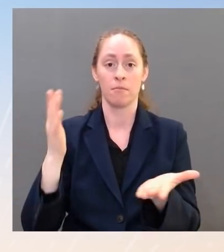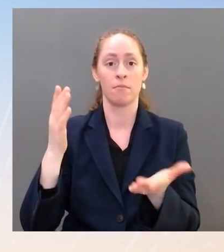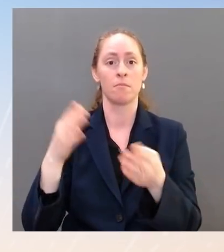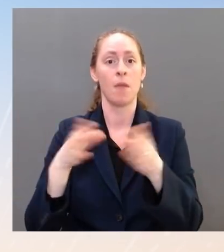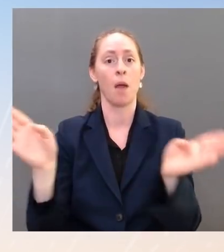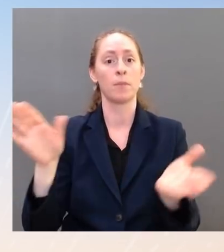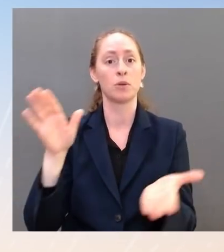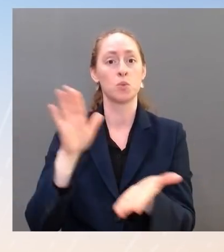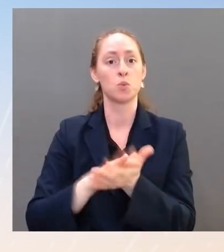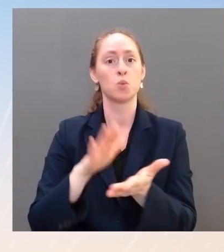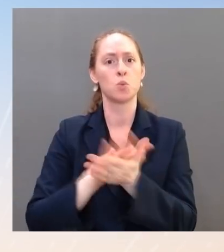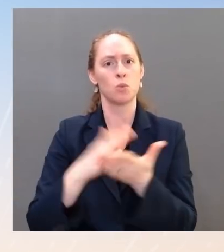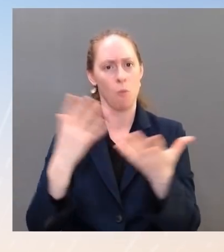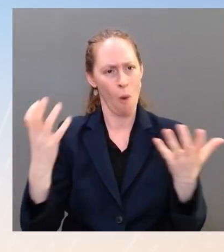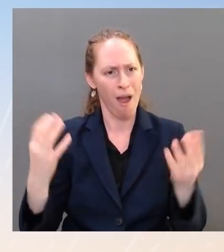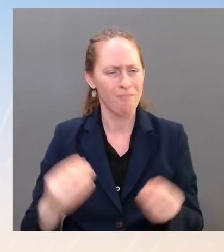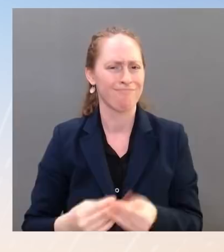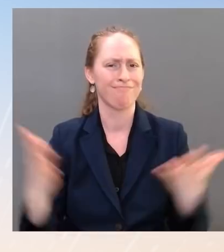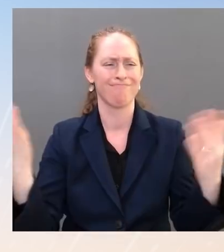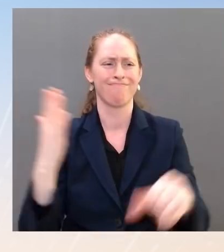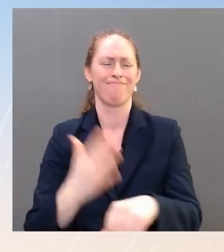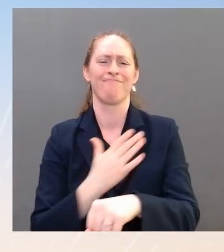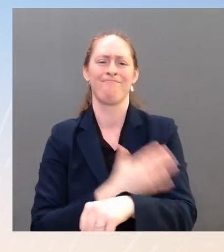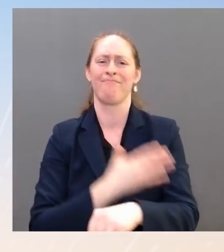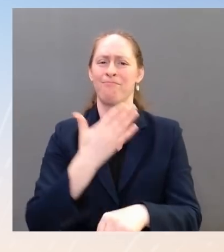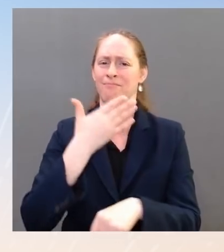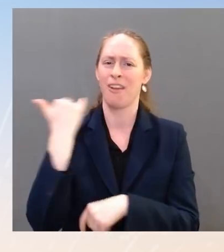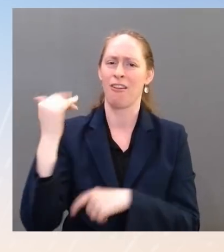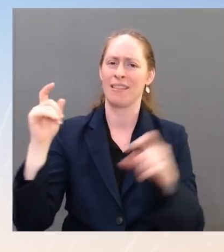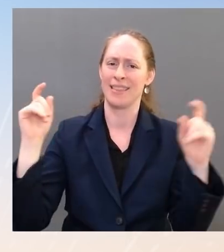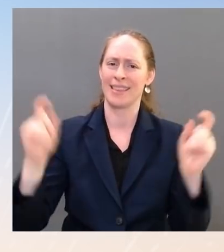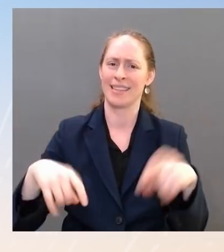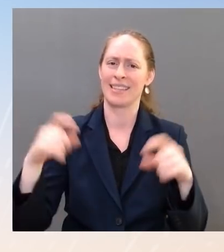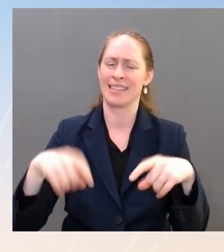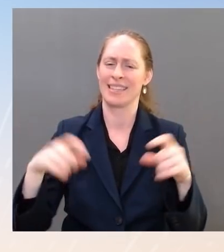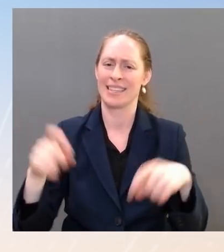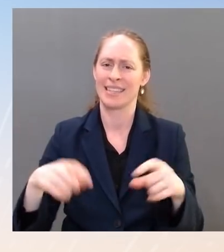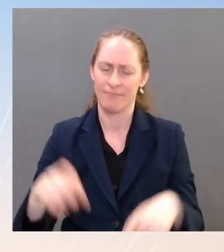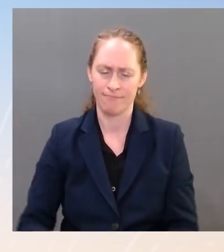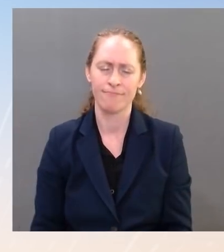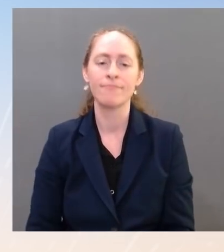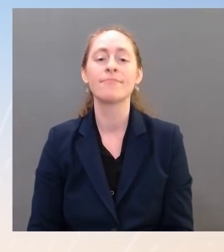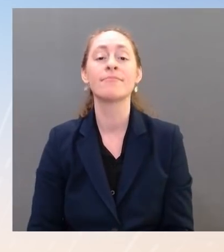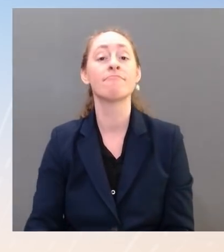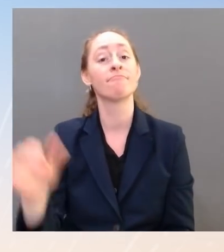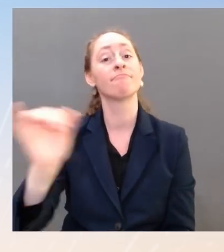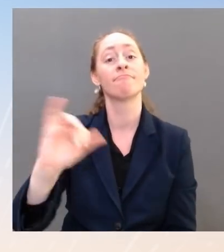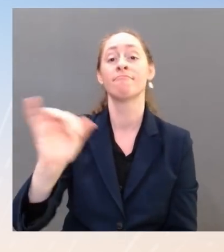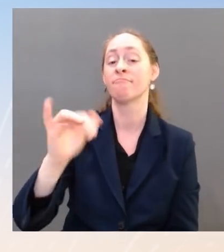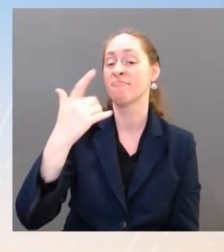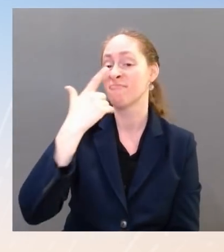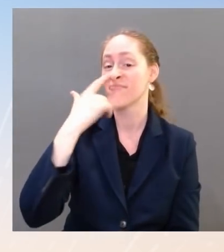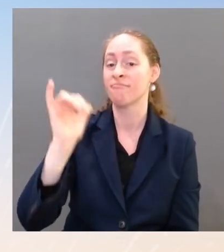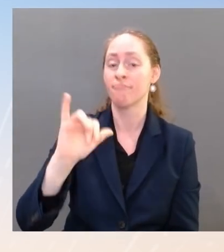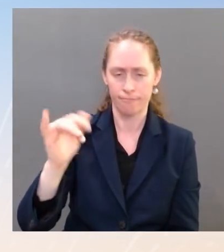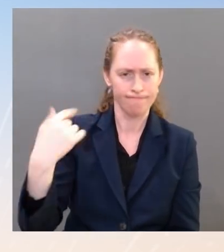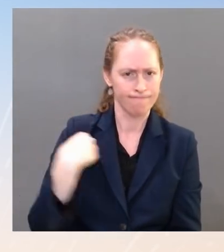We also have been focused as well on supply chain. So we unveiled $3.6 billion